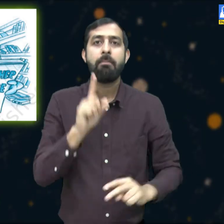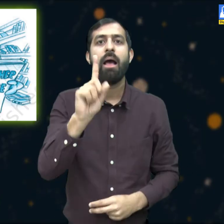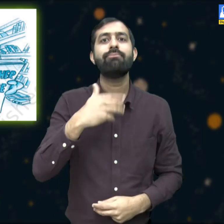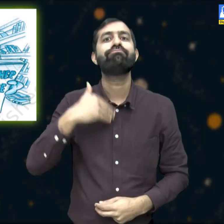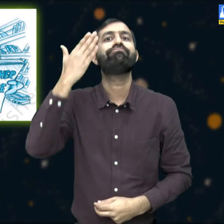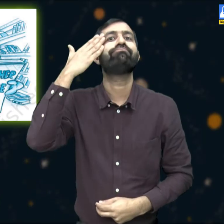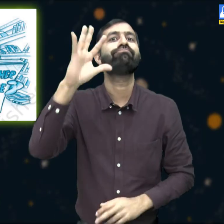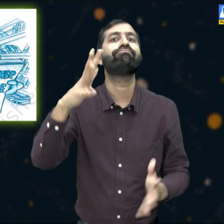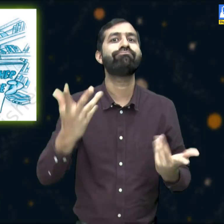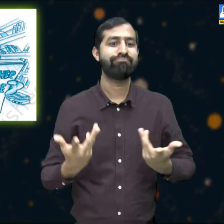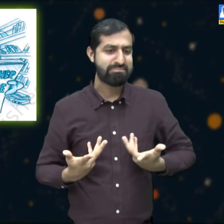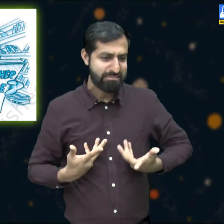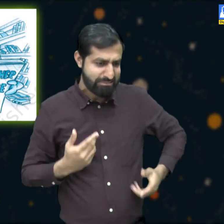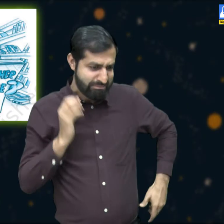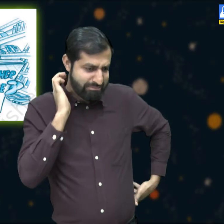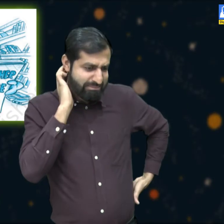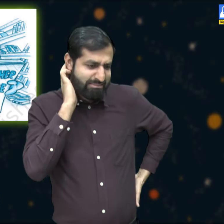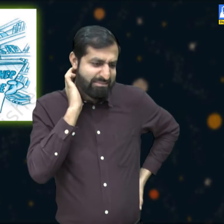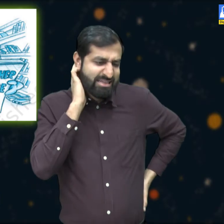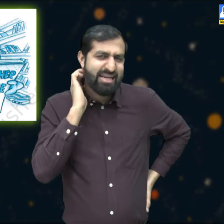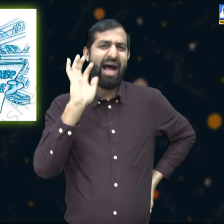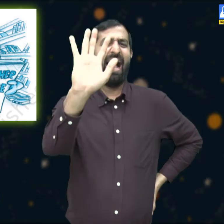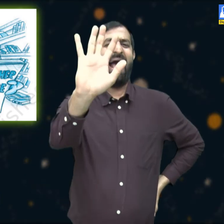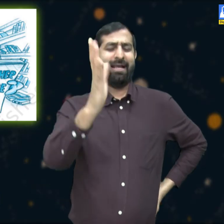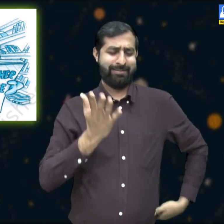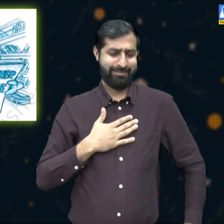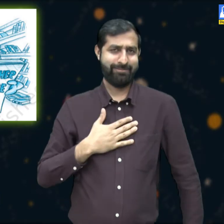That is why they did not have any clue what was that.